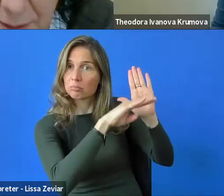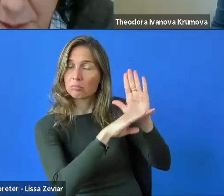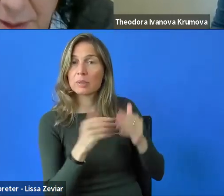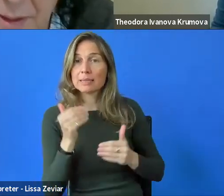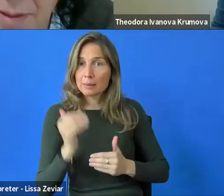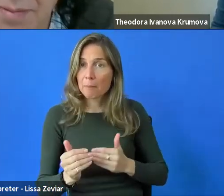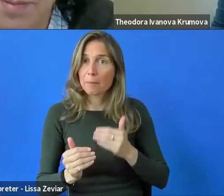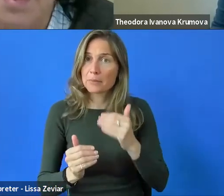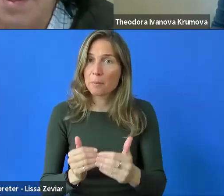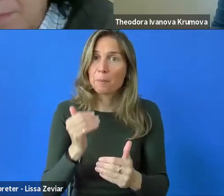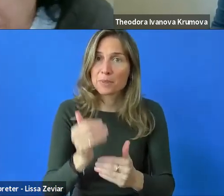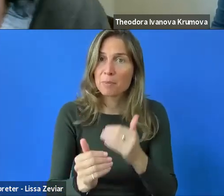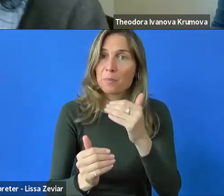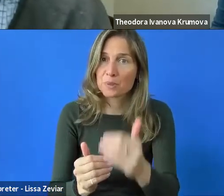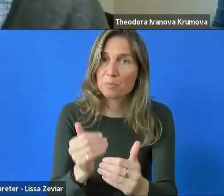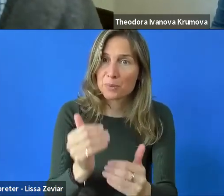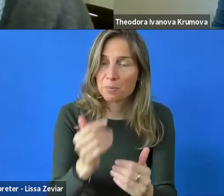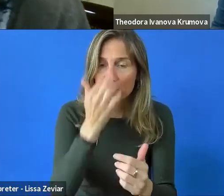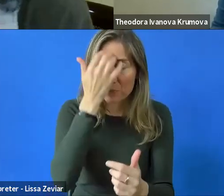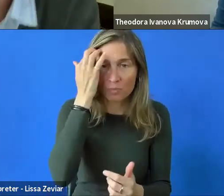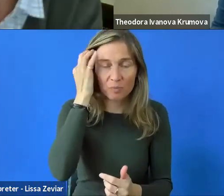And hopefully when there is a visit to the territory,